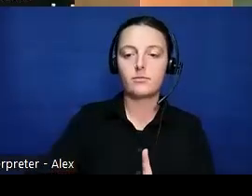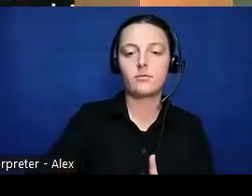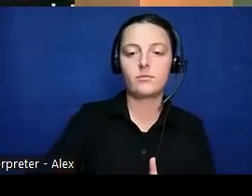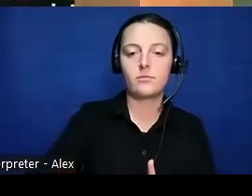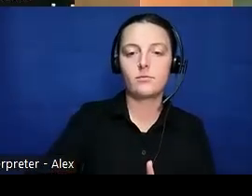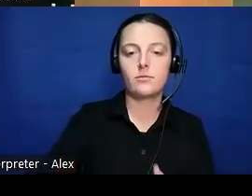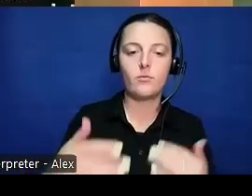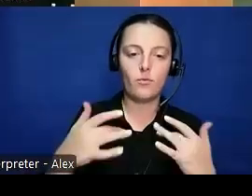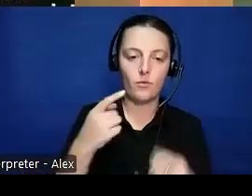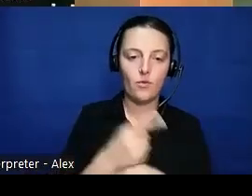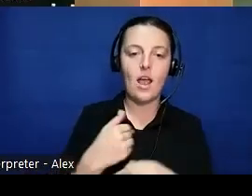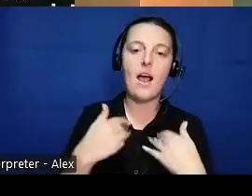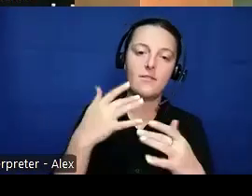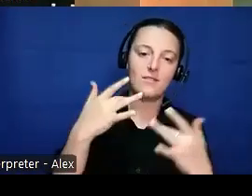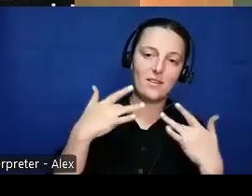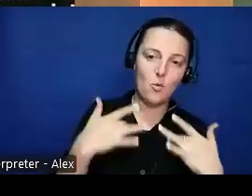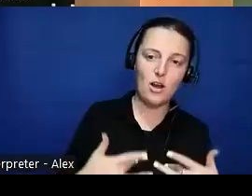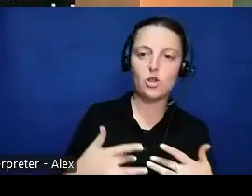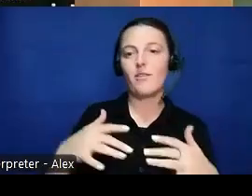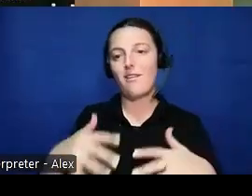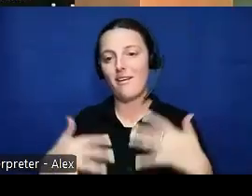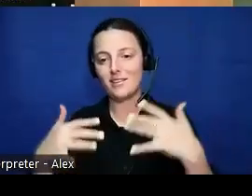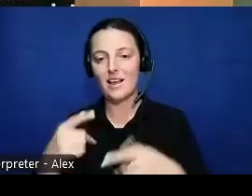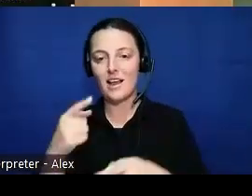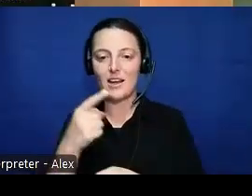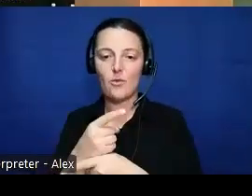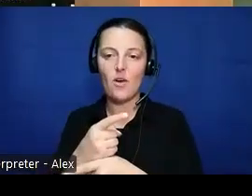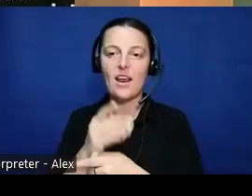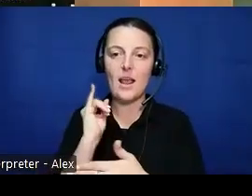function. you name it, you know, all of those neuroscychiatric symptoms over there. But what I